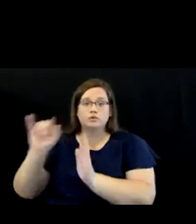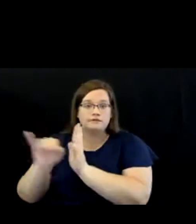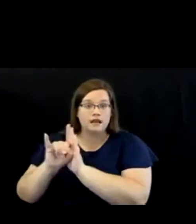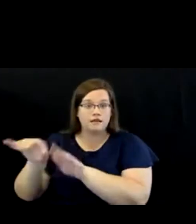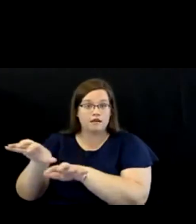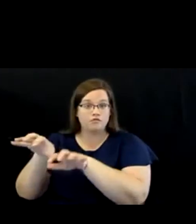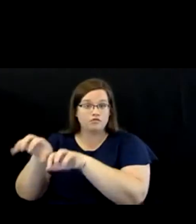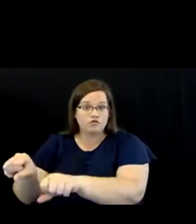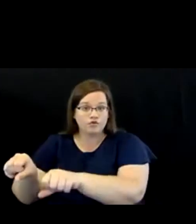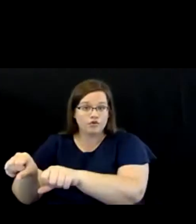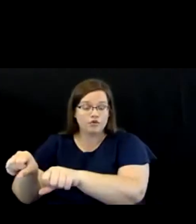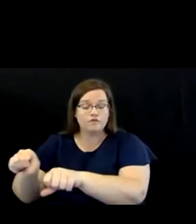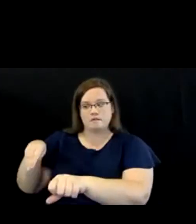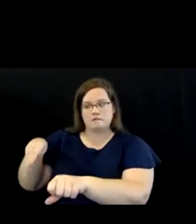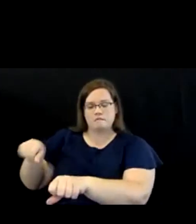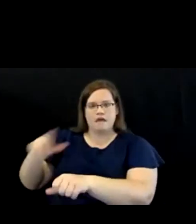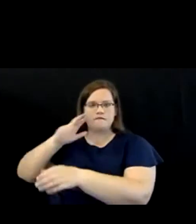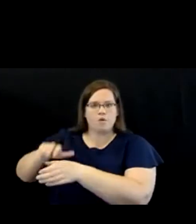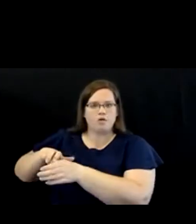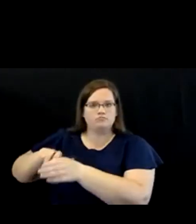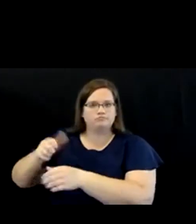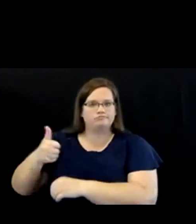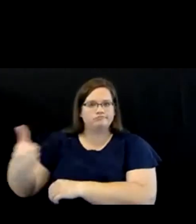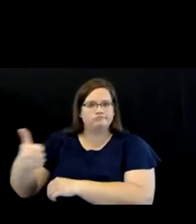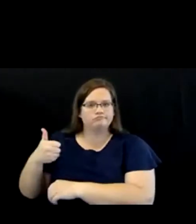for a ride to and from vaccines. We know a CIL who